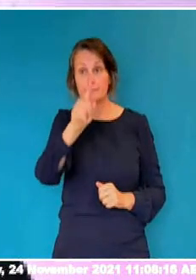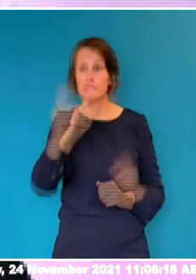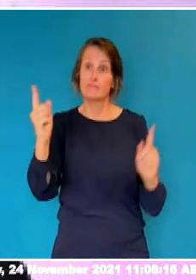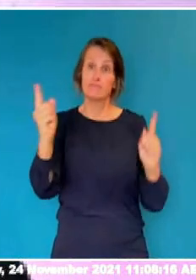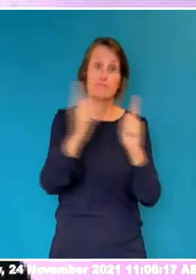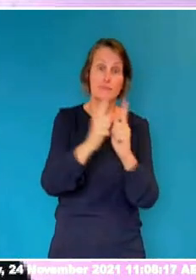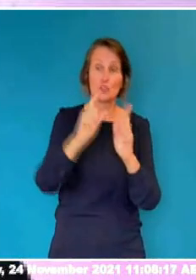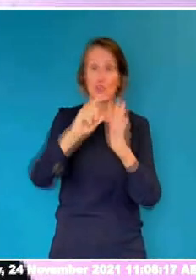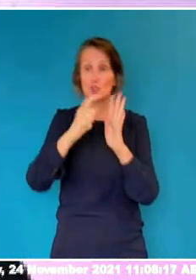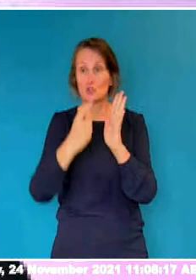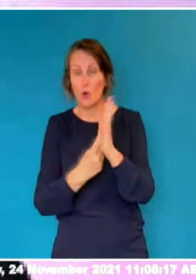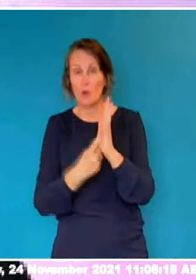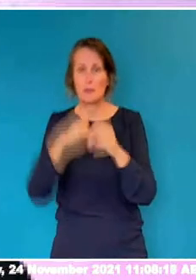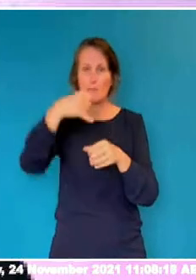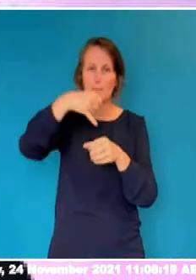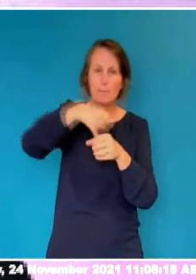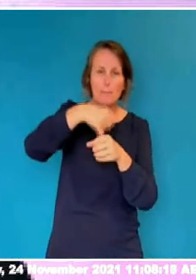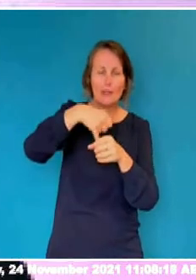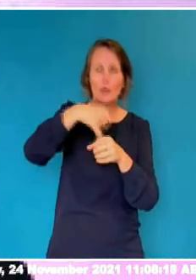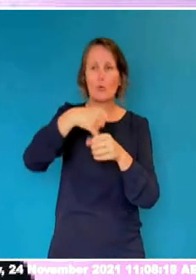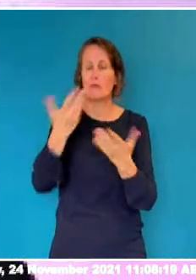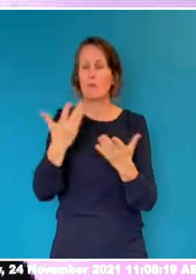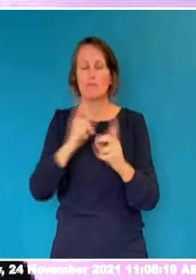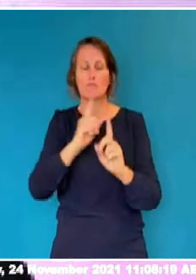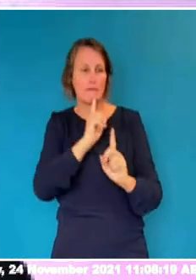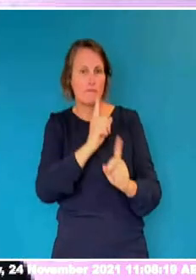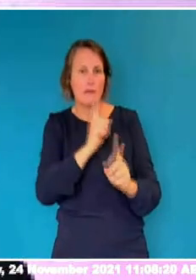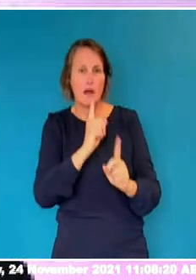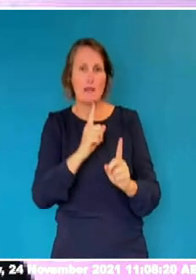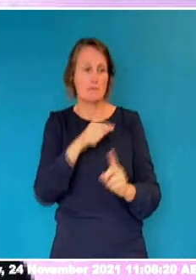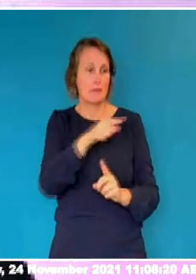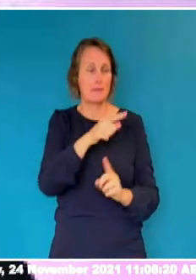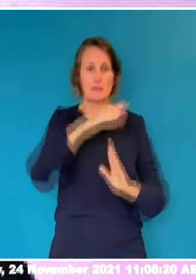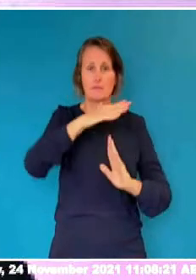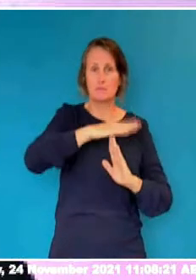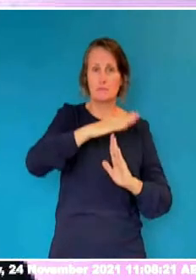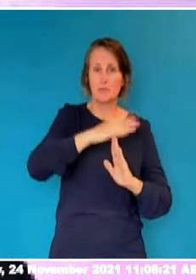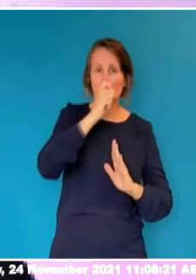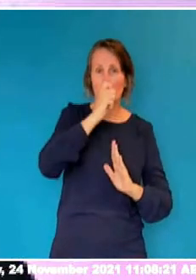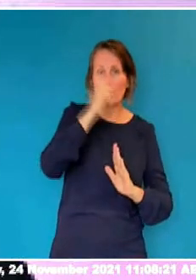to provide the right set up, whether that includes time away, part time arrangements,